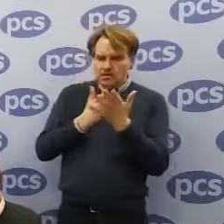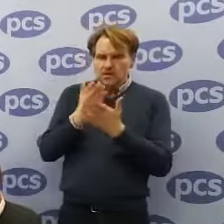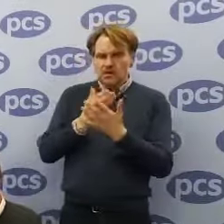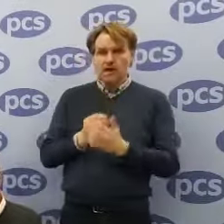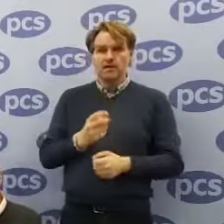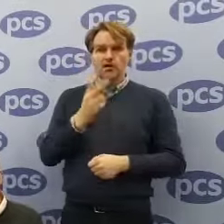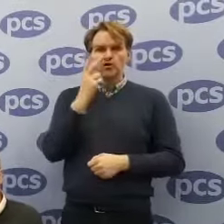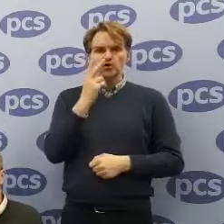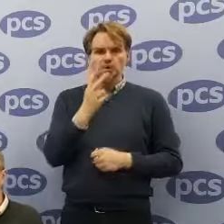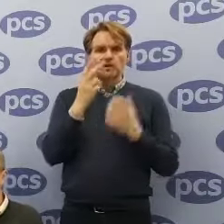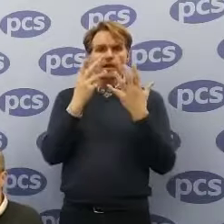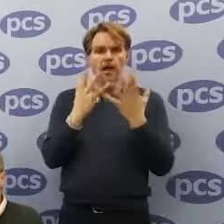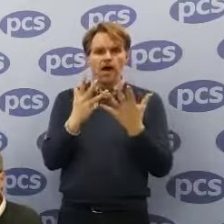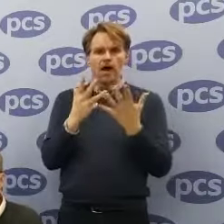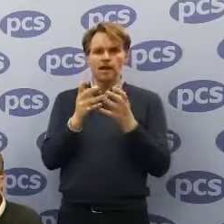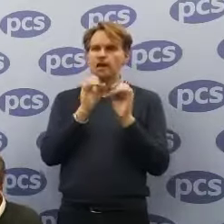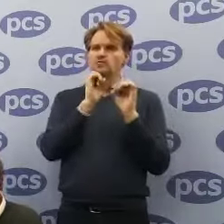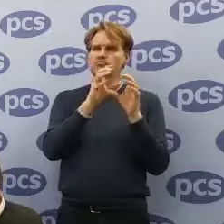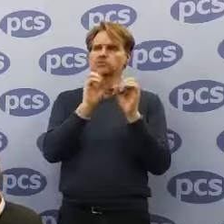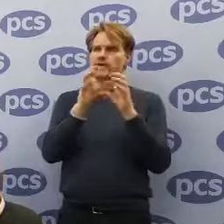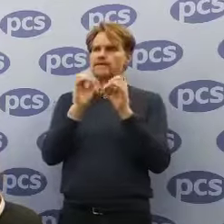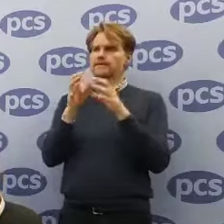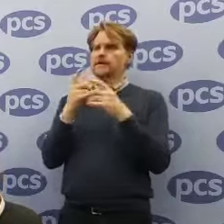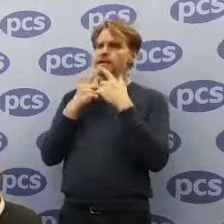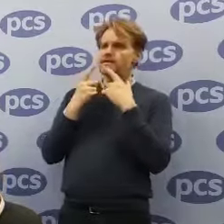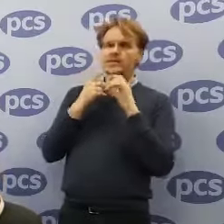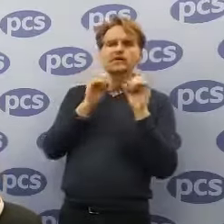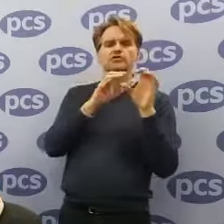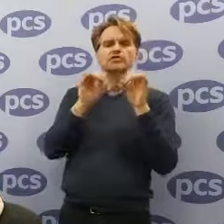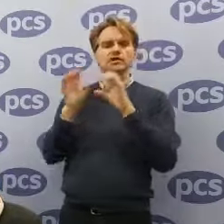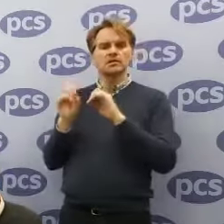sessions going on NEC members are out and about in January